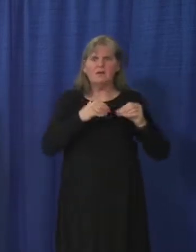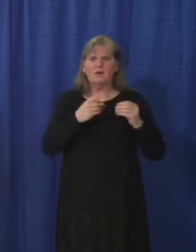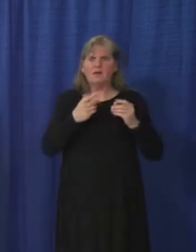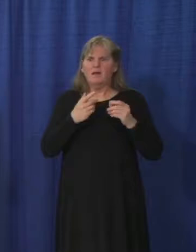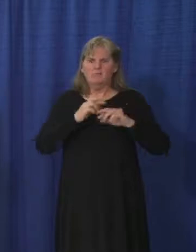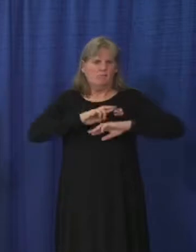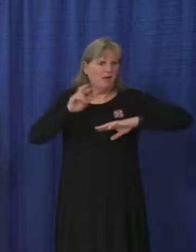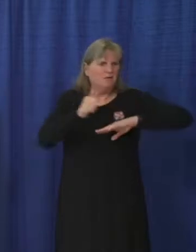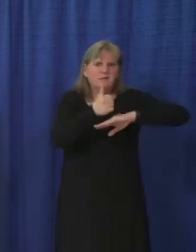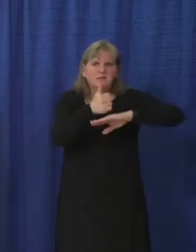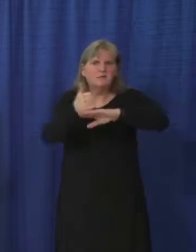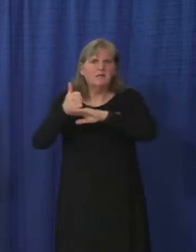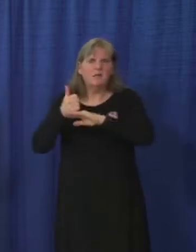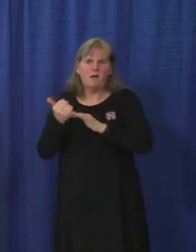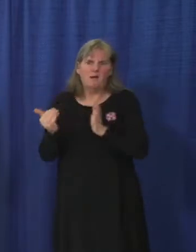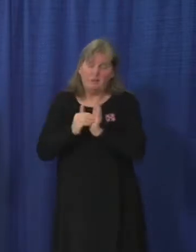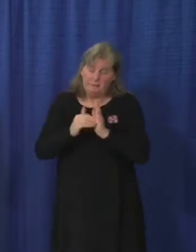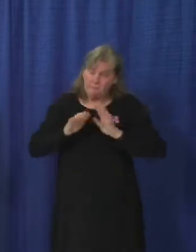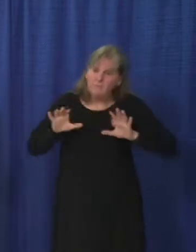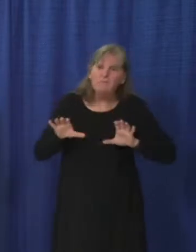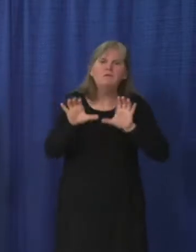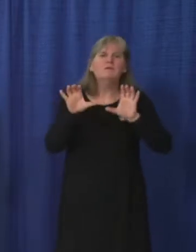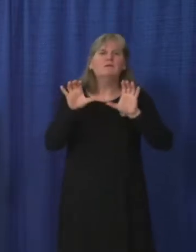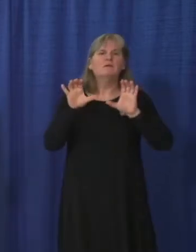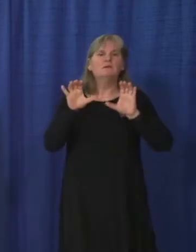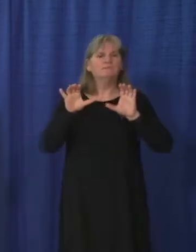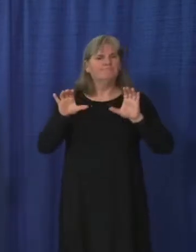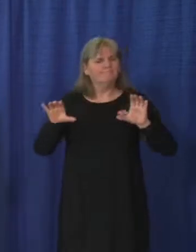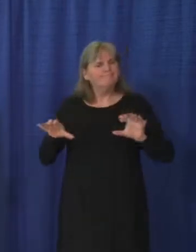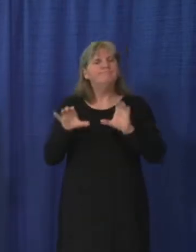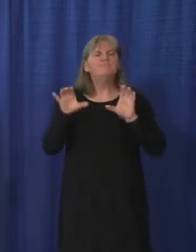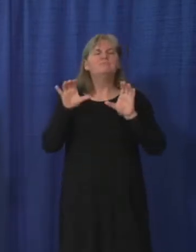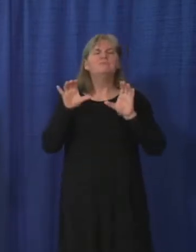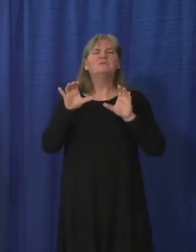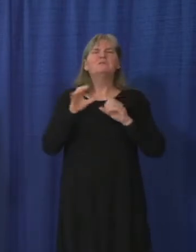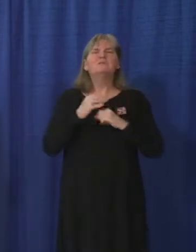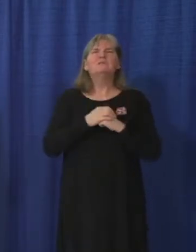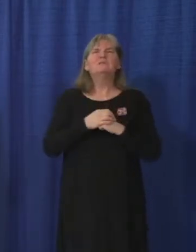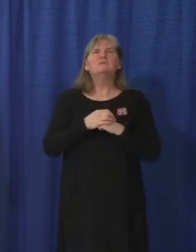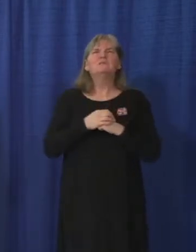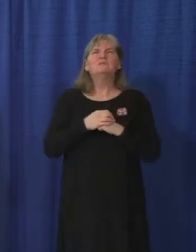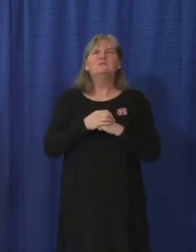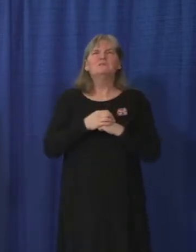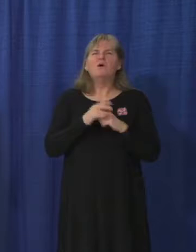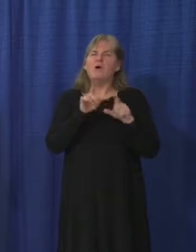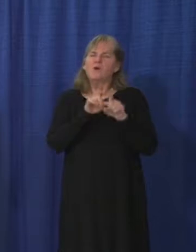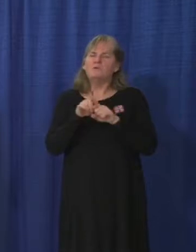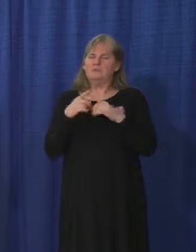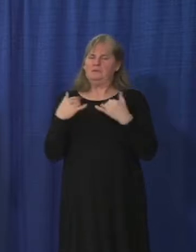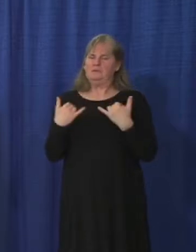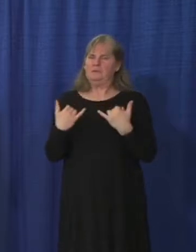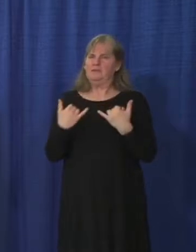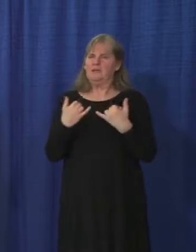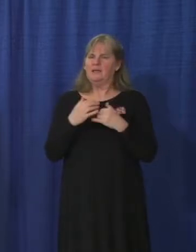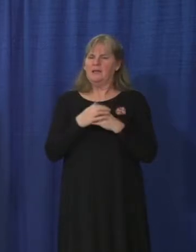Those are all really important signals. Again, today, the other piece which I think is important is this morning they talked about